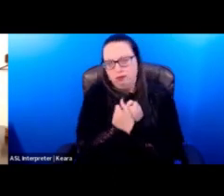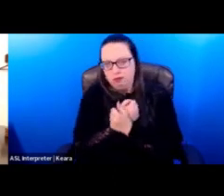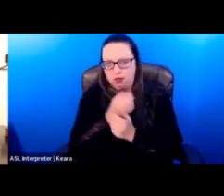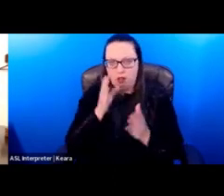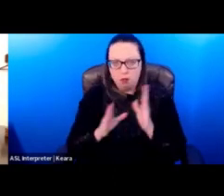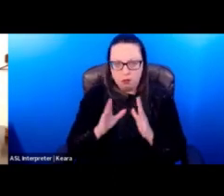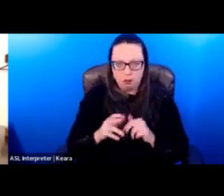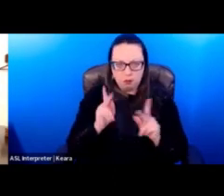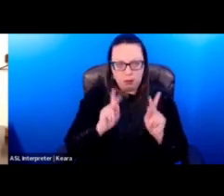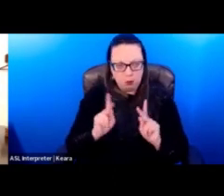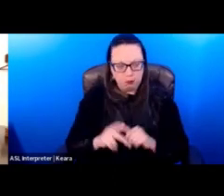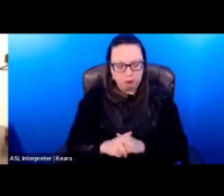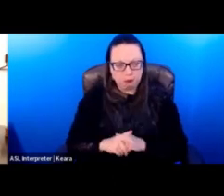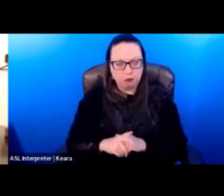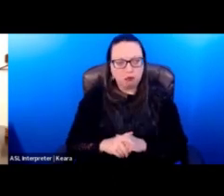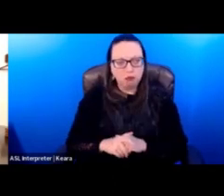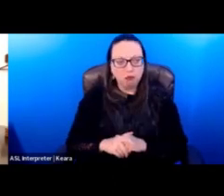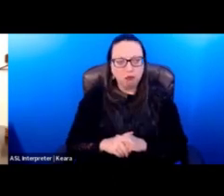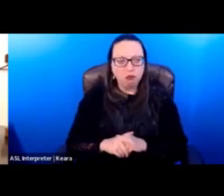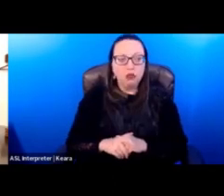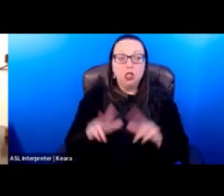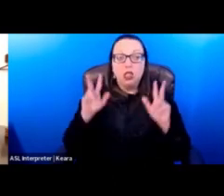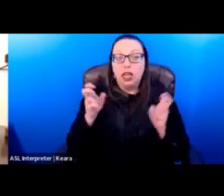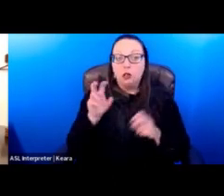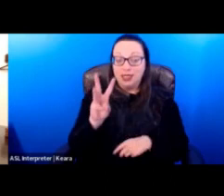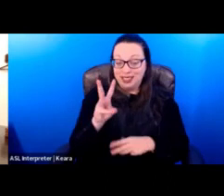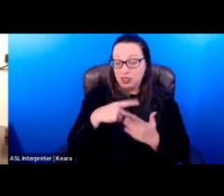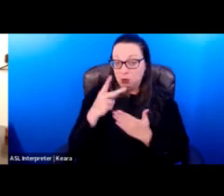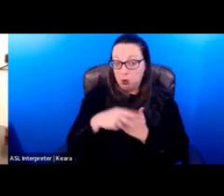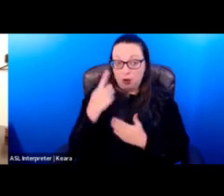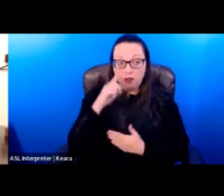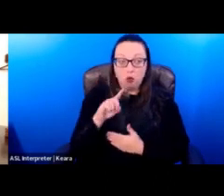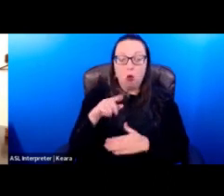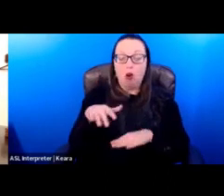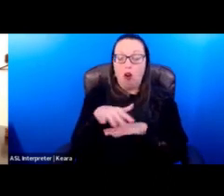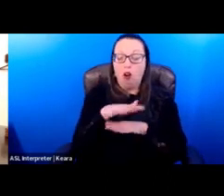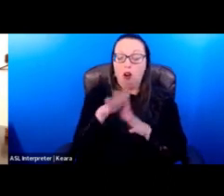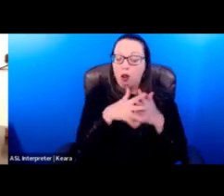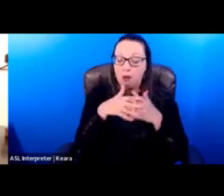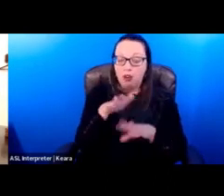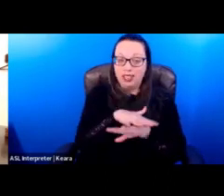Title six that I mentioned is our program for American Indians, Alaska Natives and Native Hawaiian programs. It